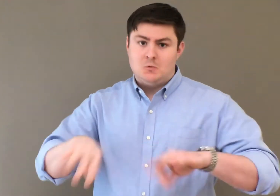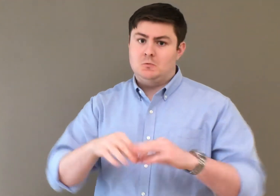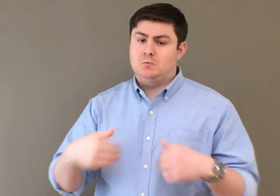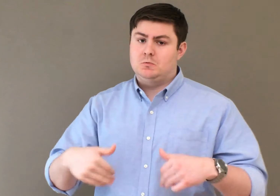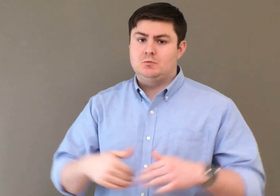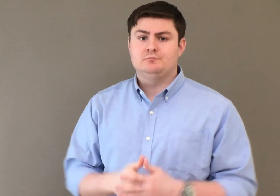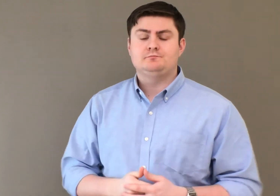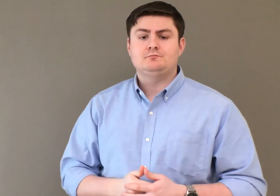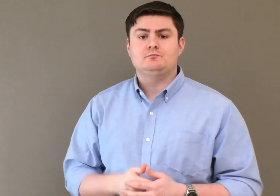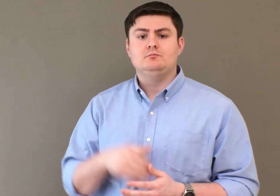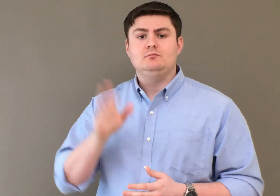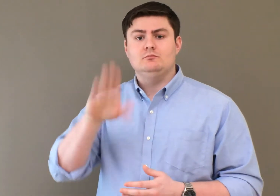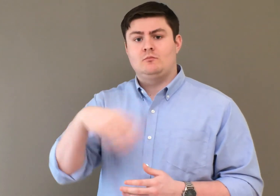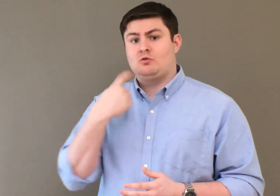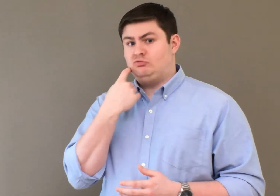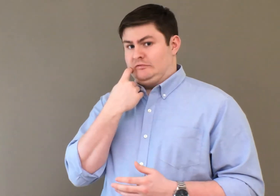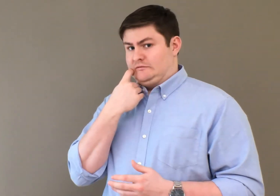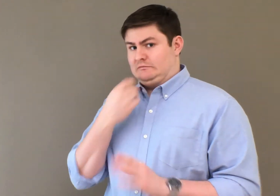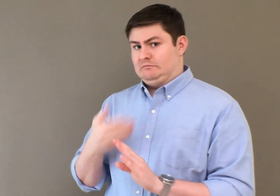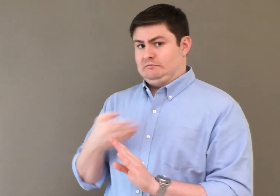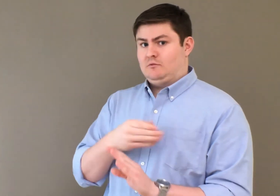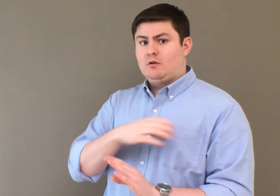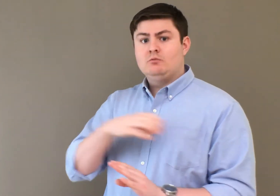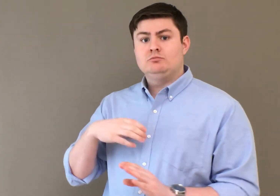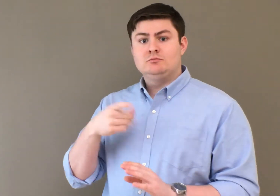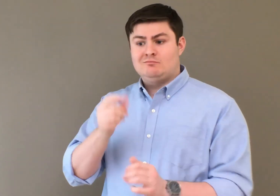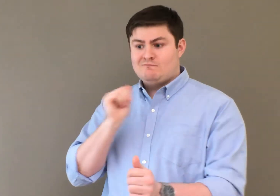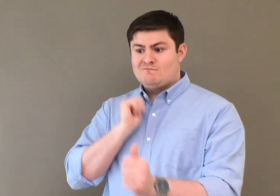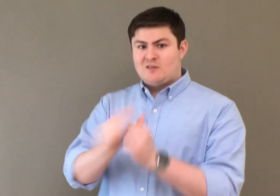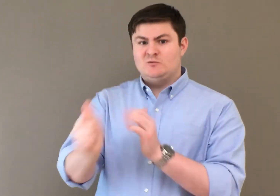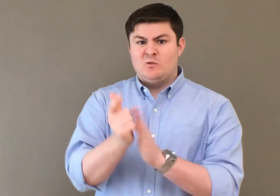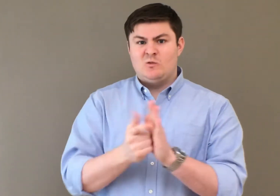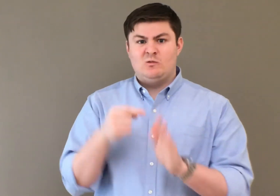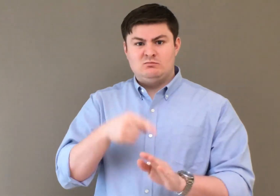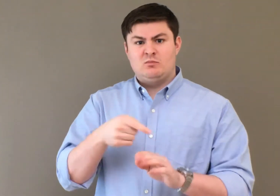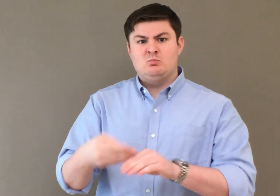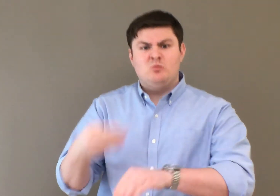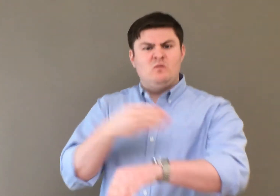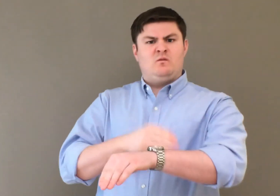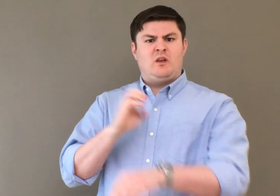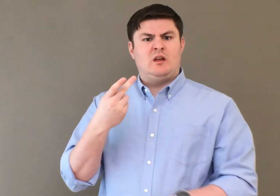had hearing screenings, which is impressive. Congress recently passed a law to improve